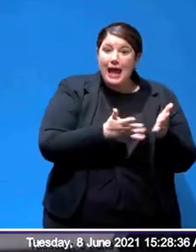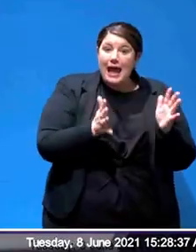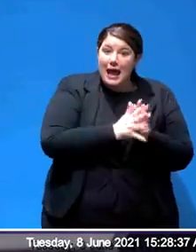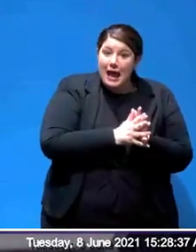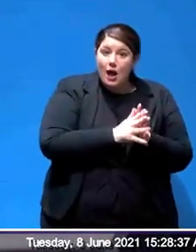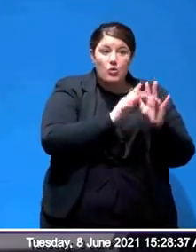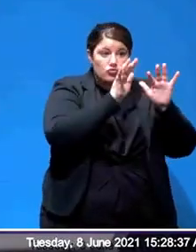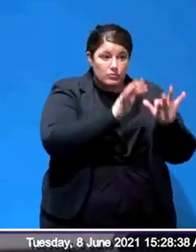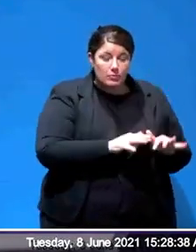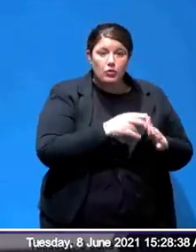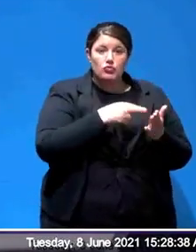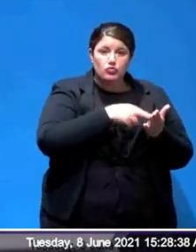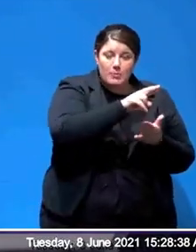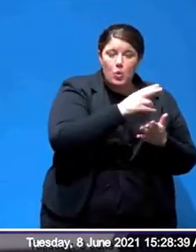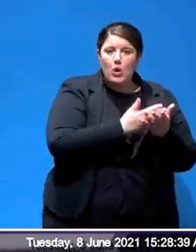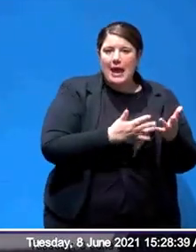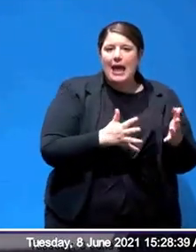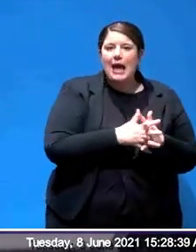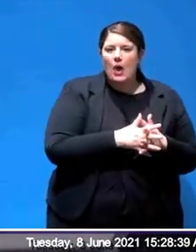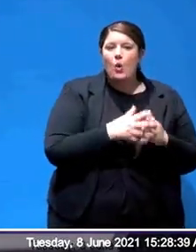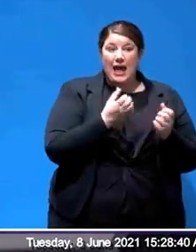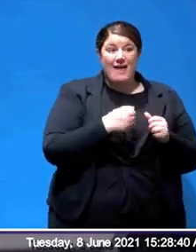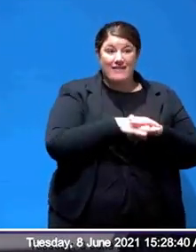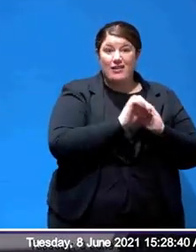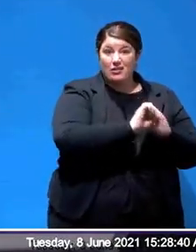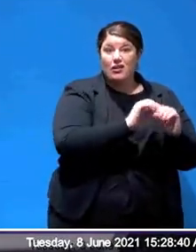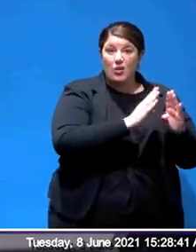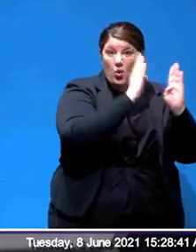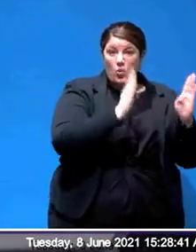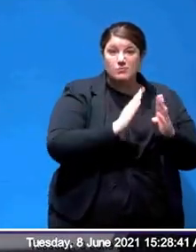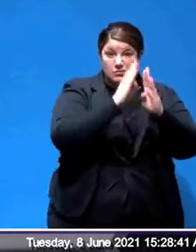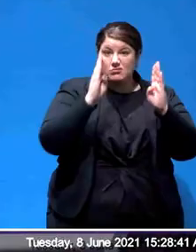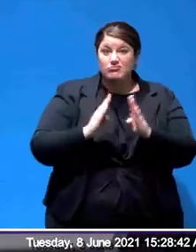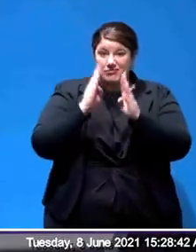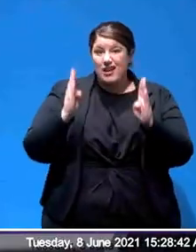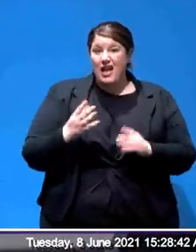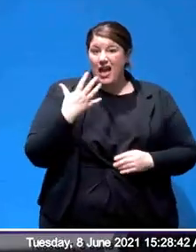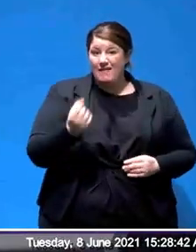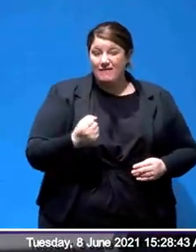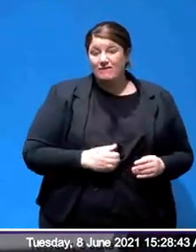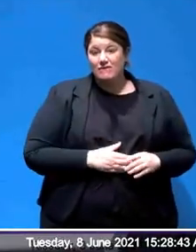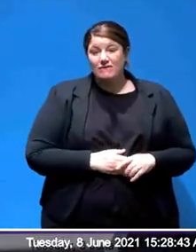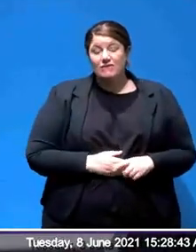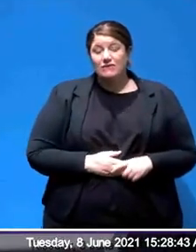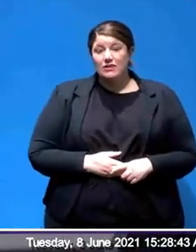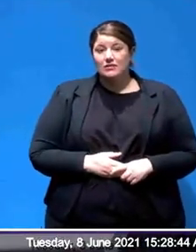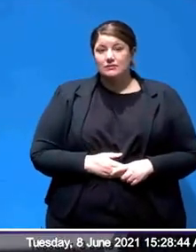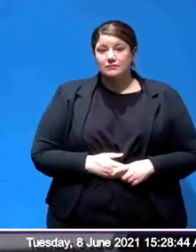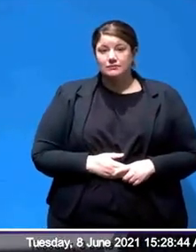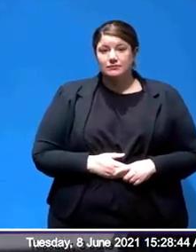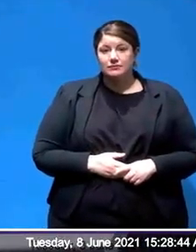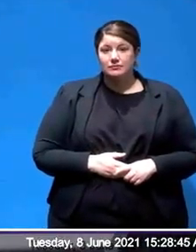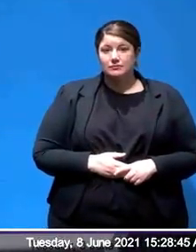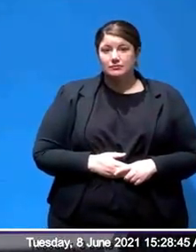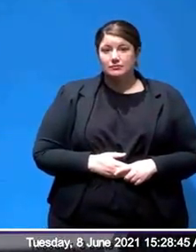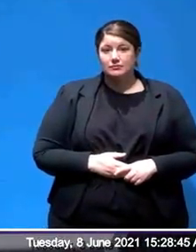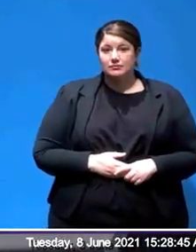And I think that a lot of the direction around how to use